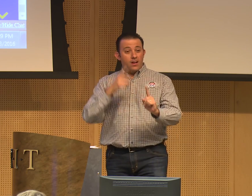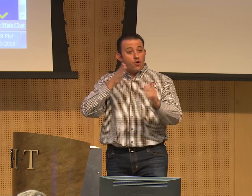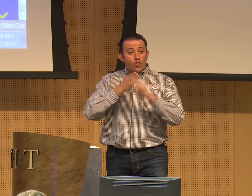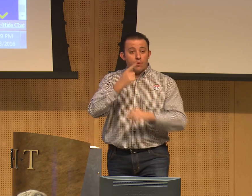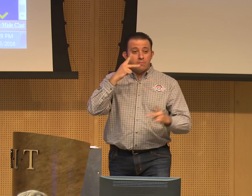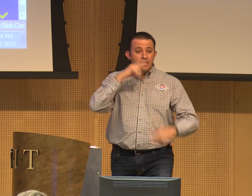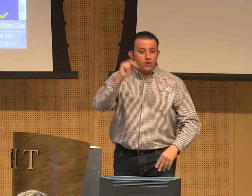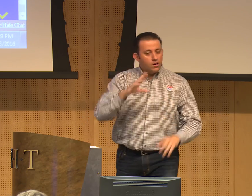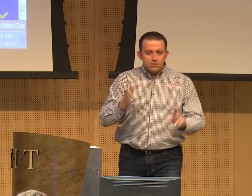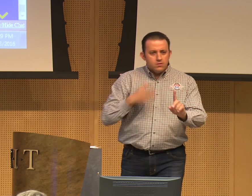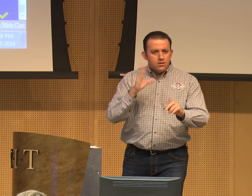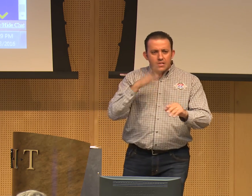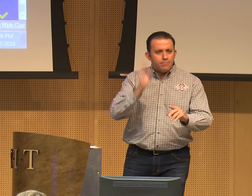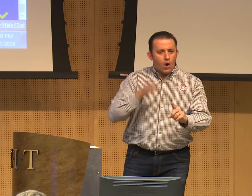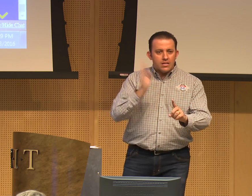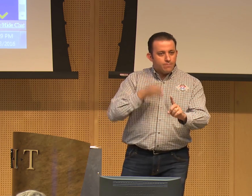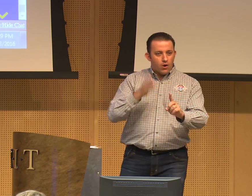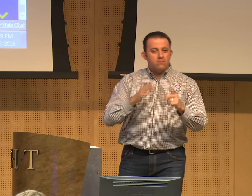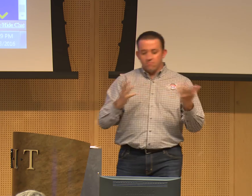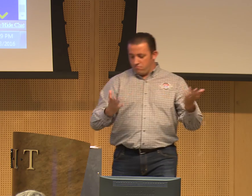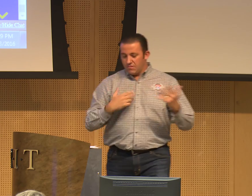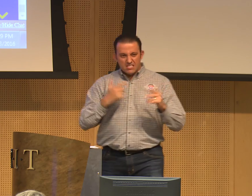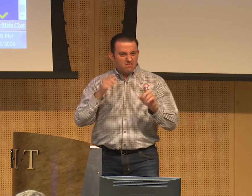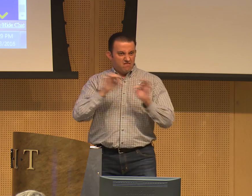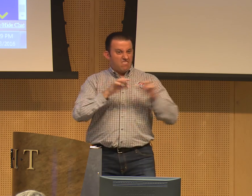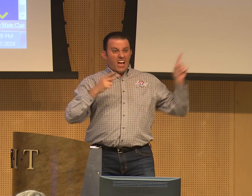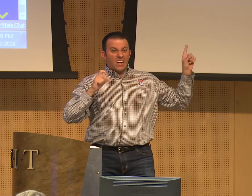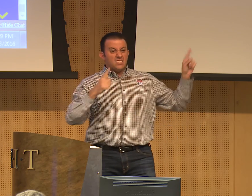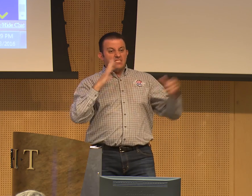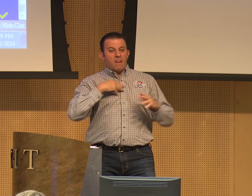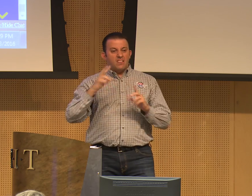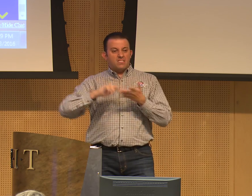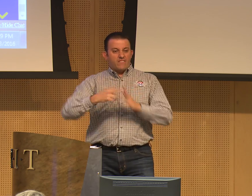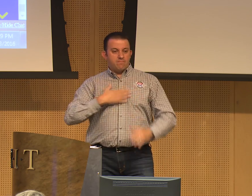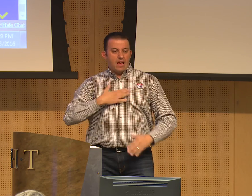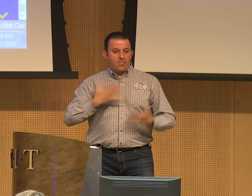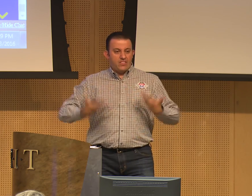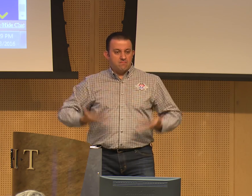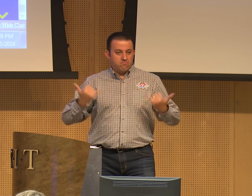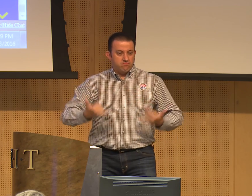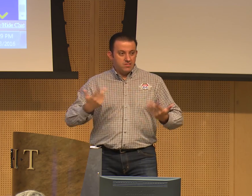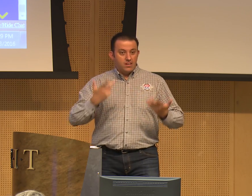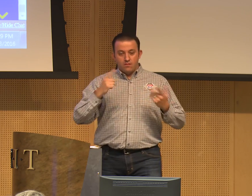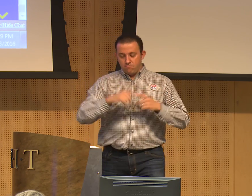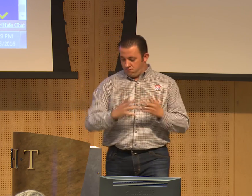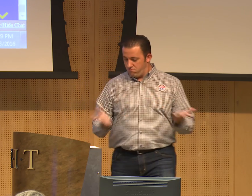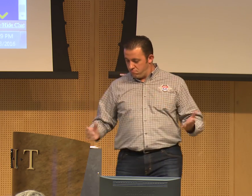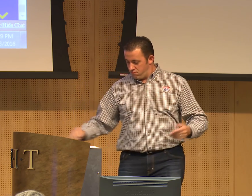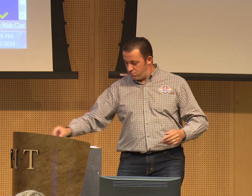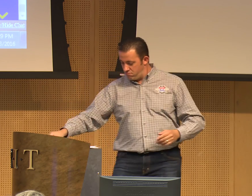The hustle is required. You've got to have that. You've got to have the drive to continue to work hard. Again, people are going to tell you "no,"